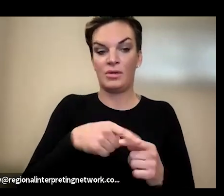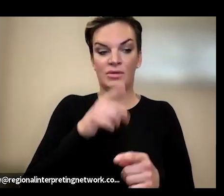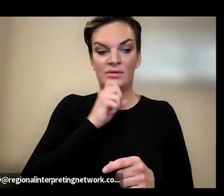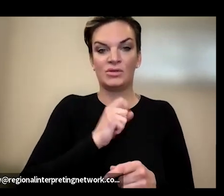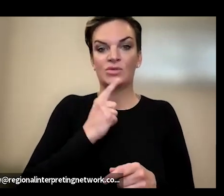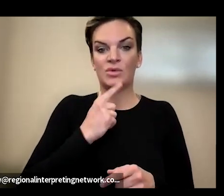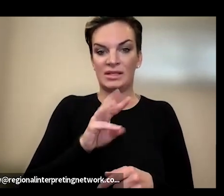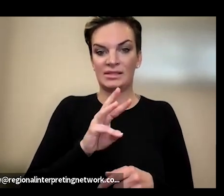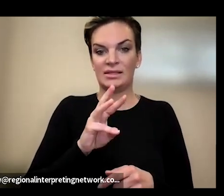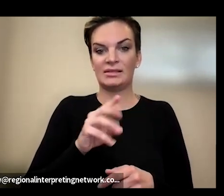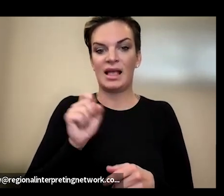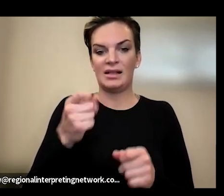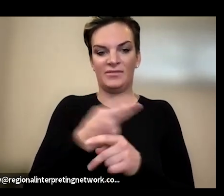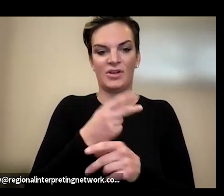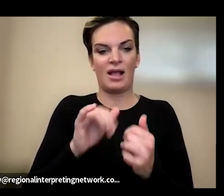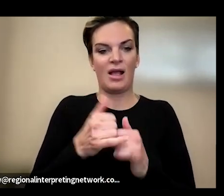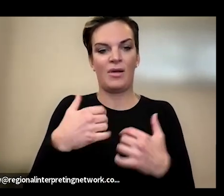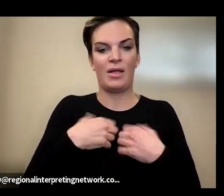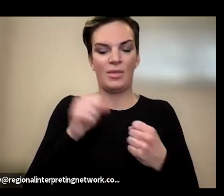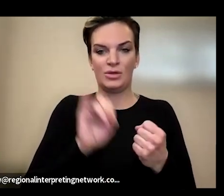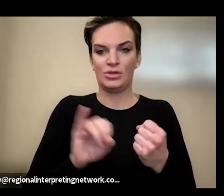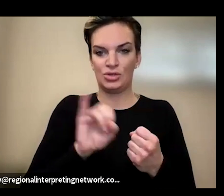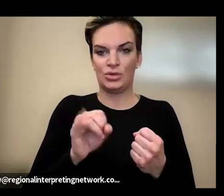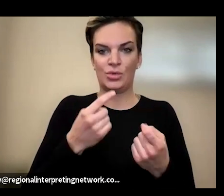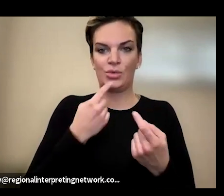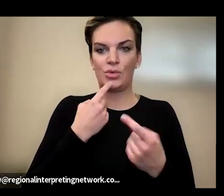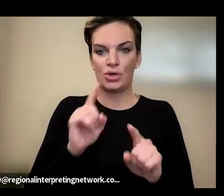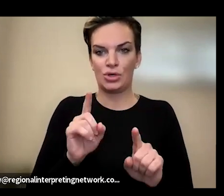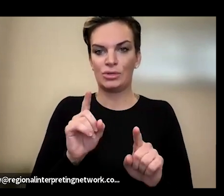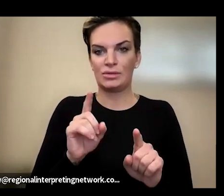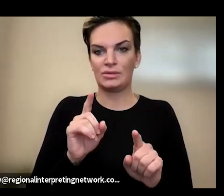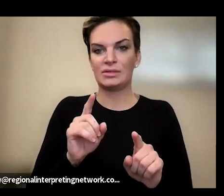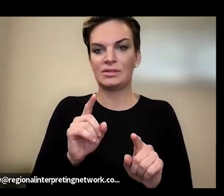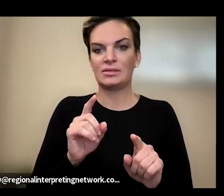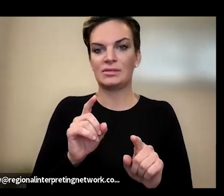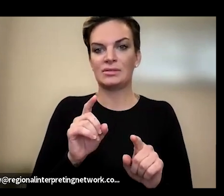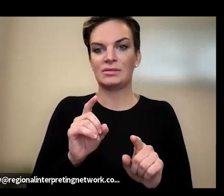to figure out how health insurance works. I had never had to on my own